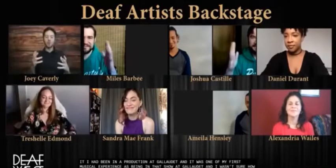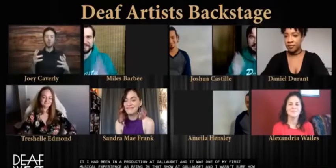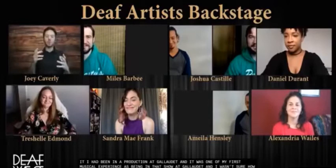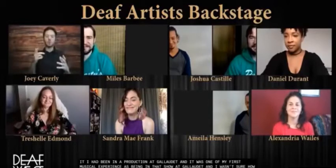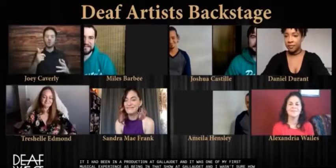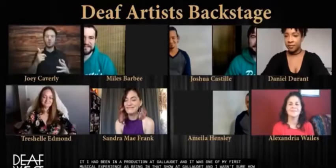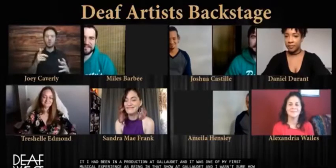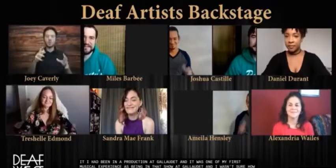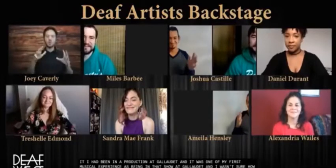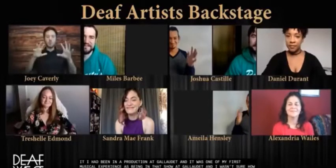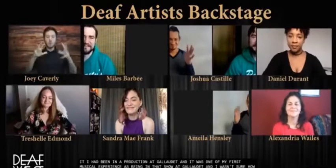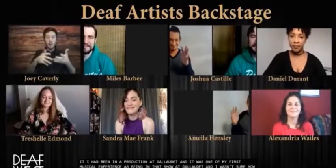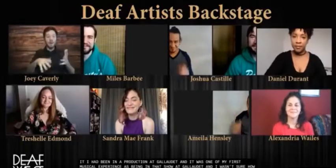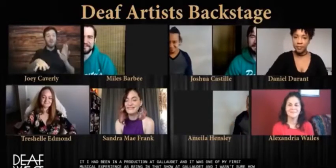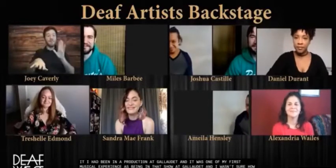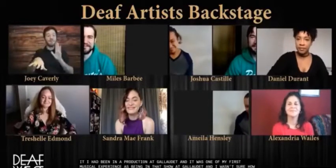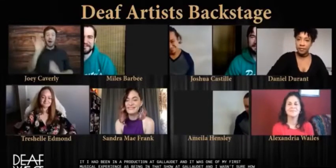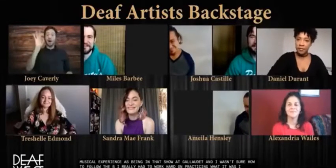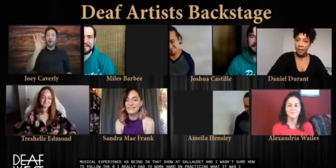and so it all ended up working out really perfectly.